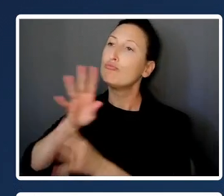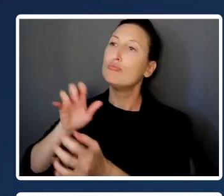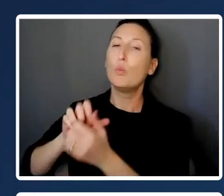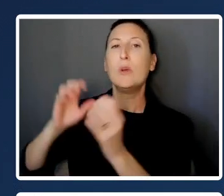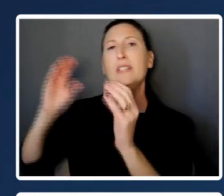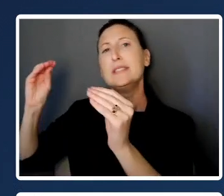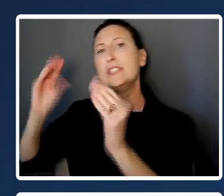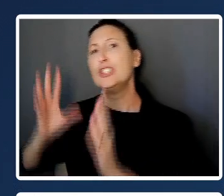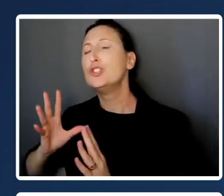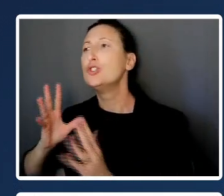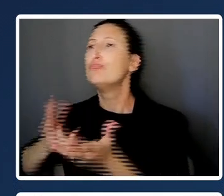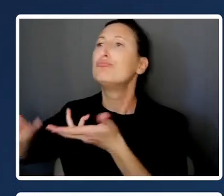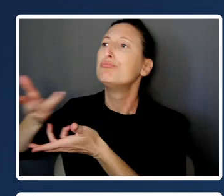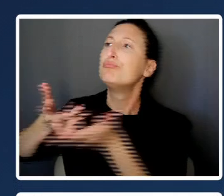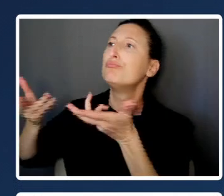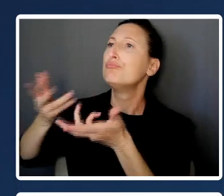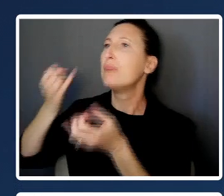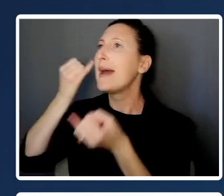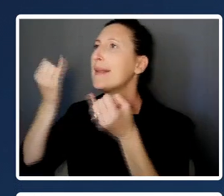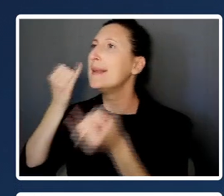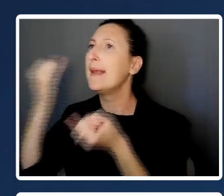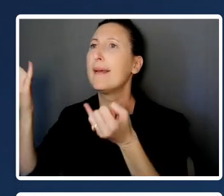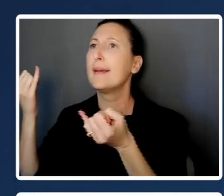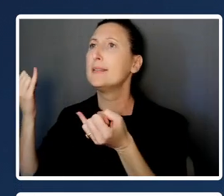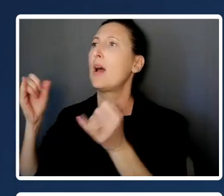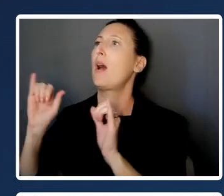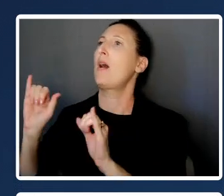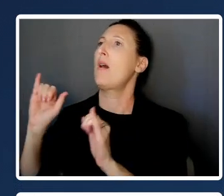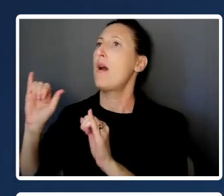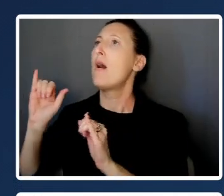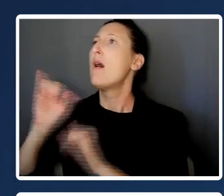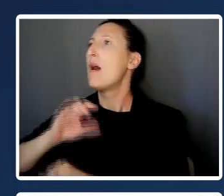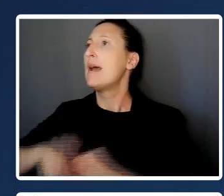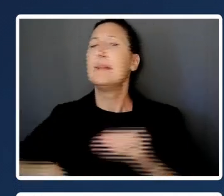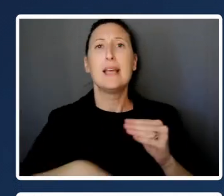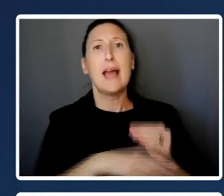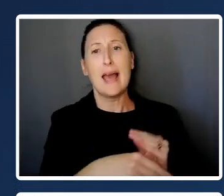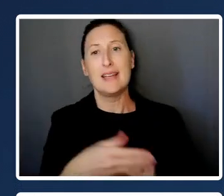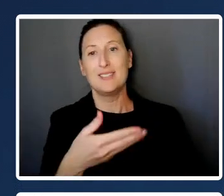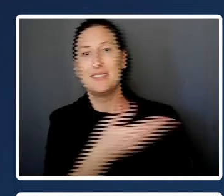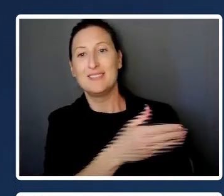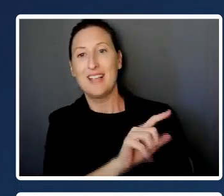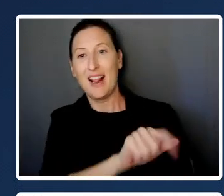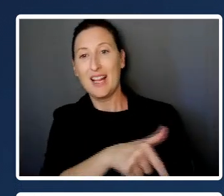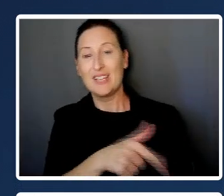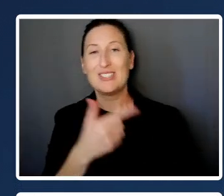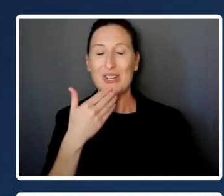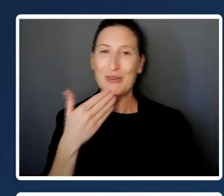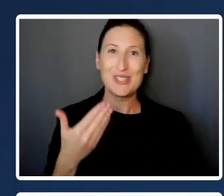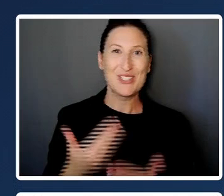in any moment at school if they thought of something and add it to the Padlet. So, it was a nice sort of connection between us during the times when we weren't actually